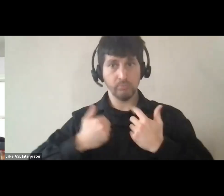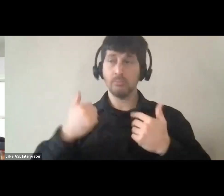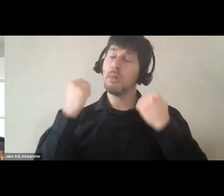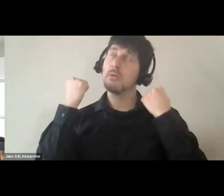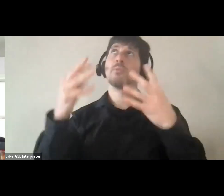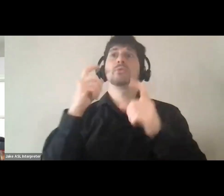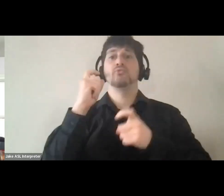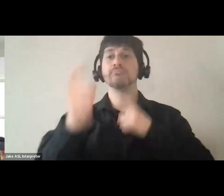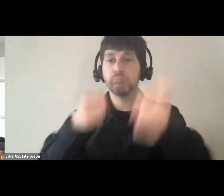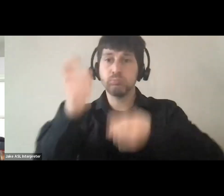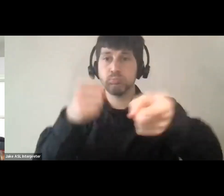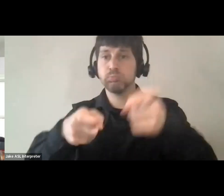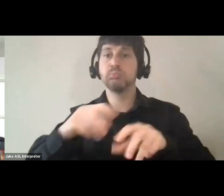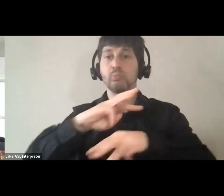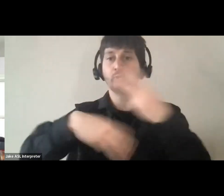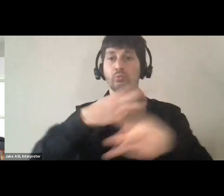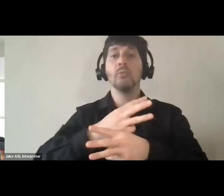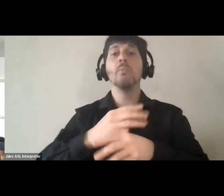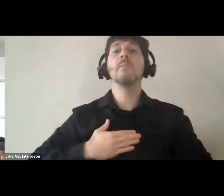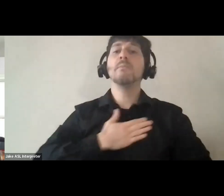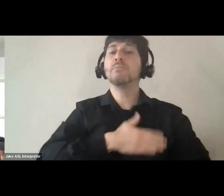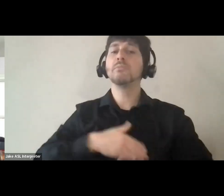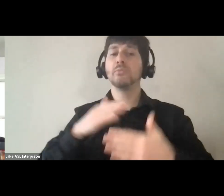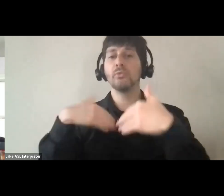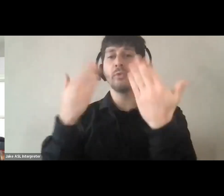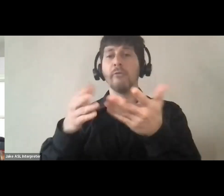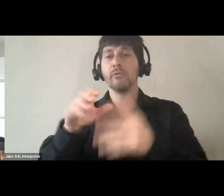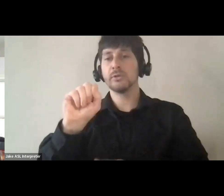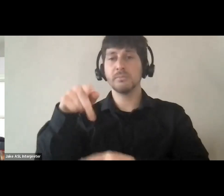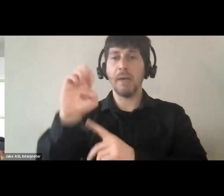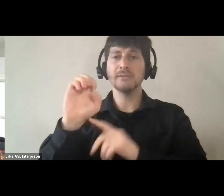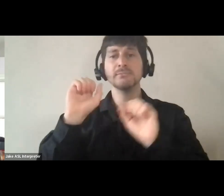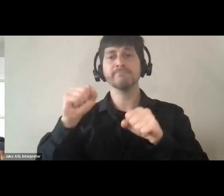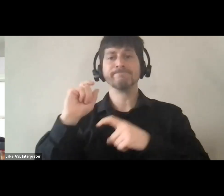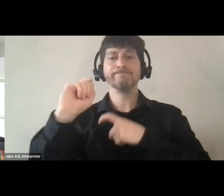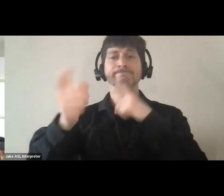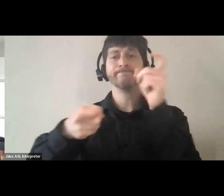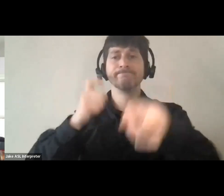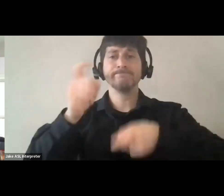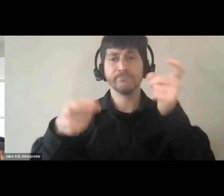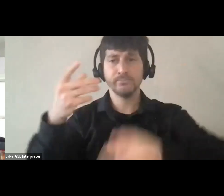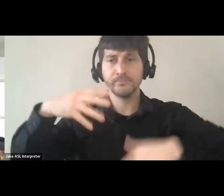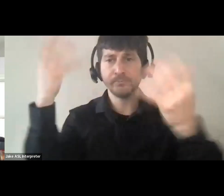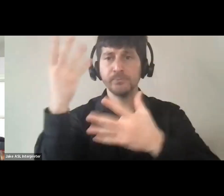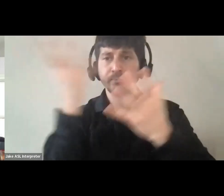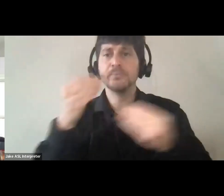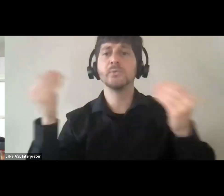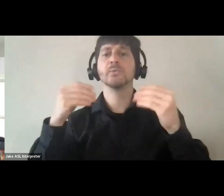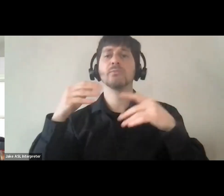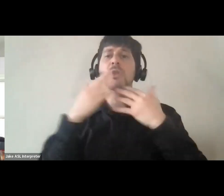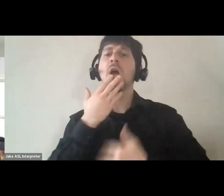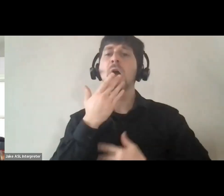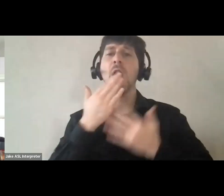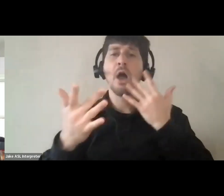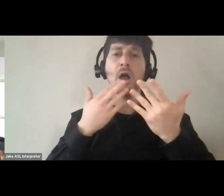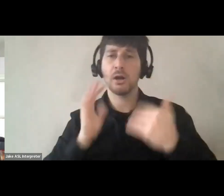We exist and we have so much to give.